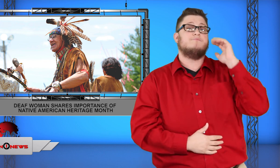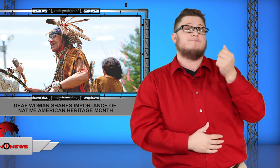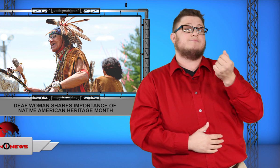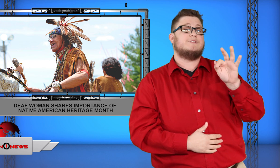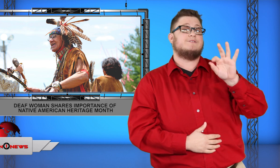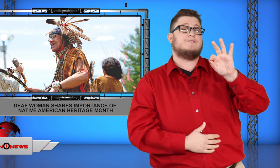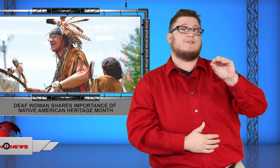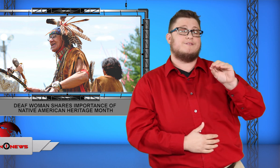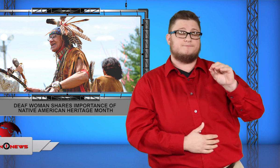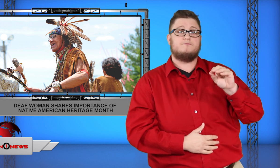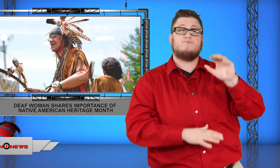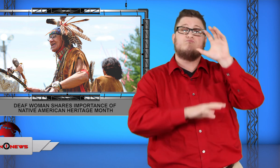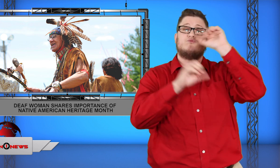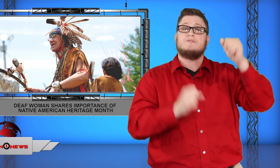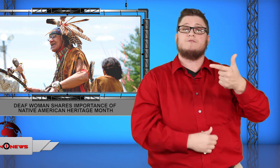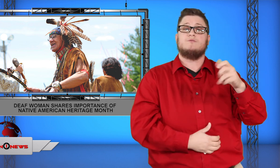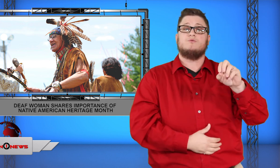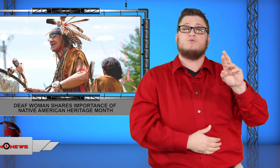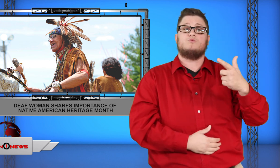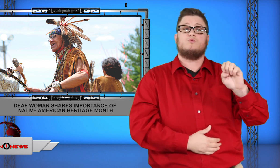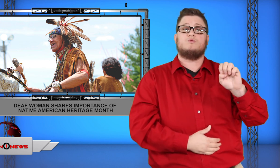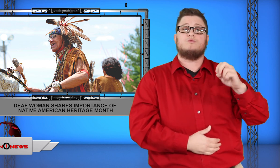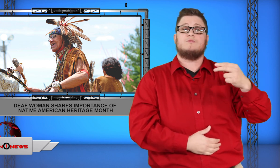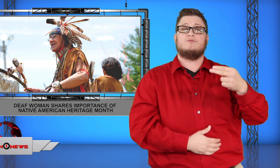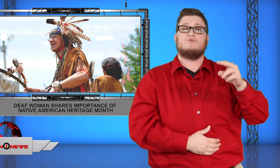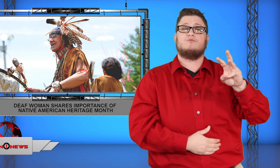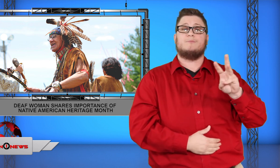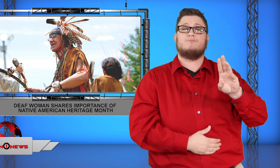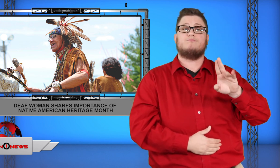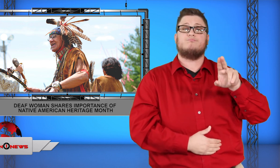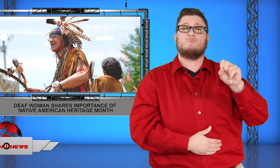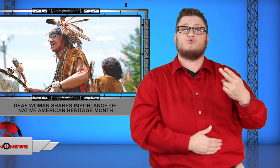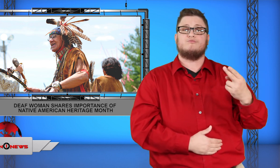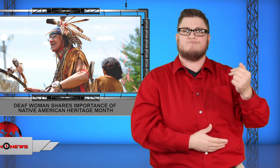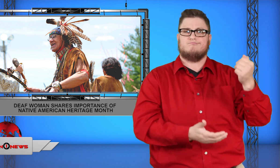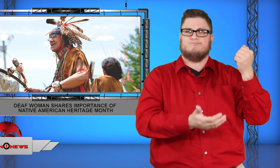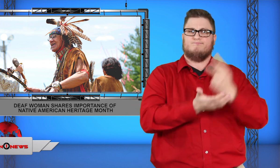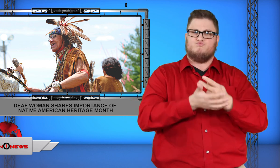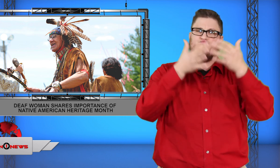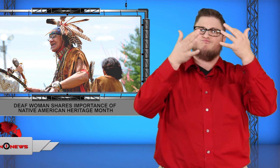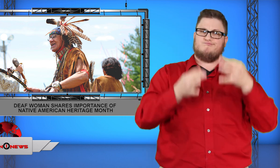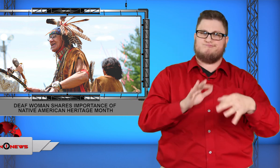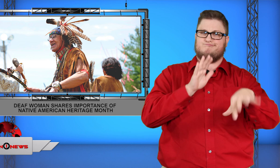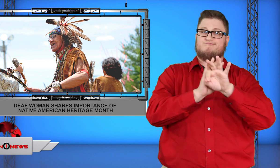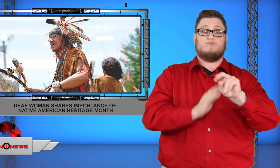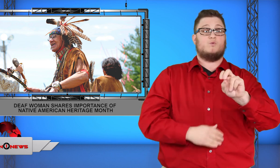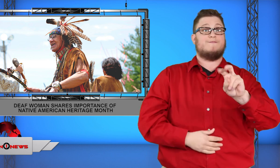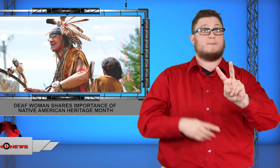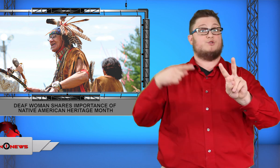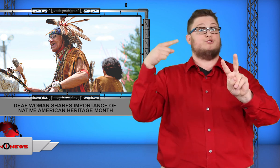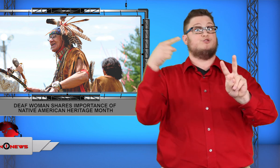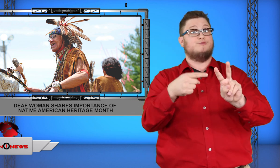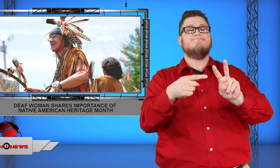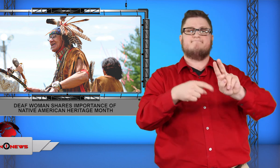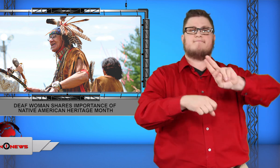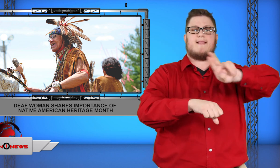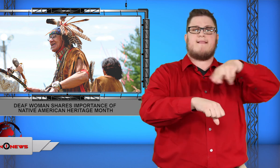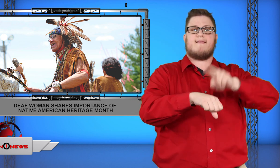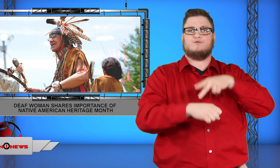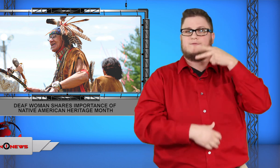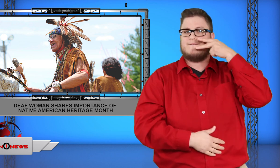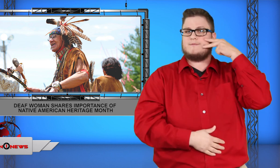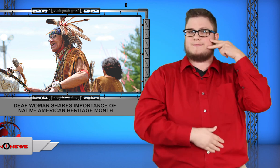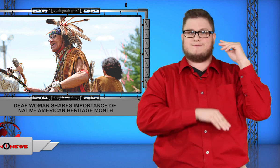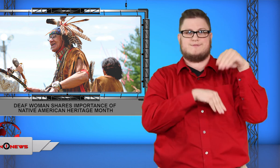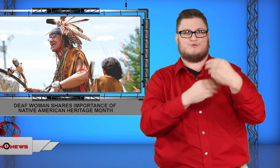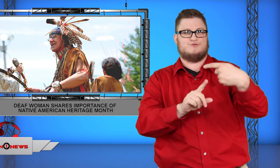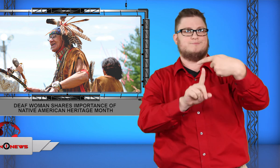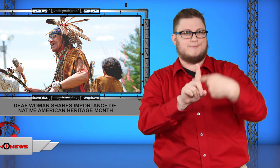In 1990, President George HW Bush approved a resolution designating November as National